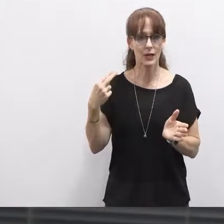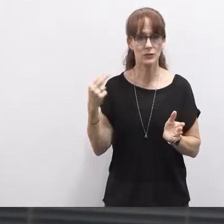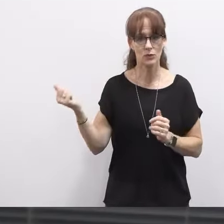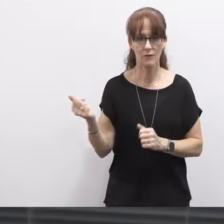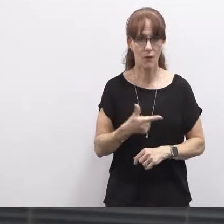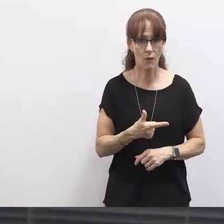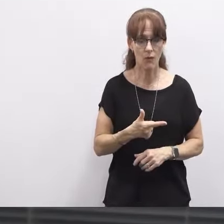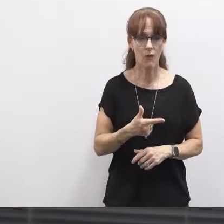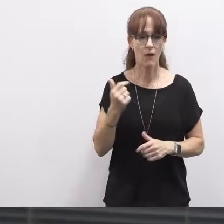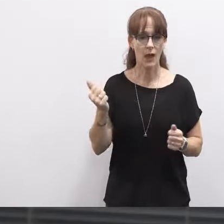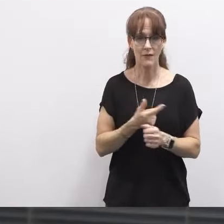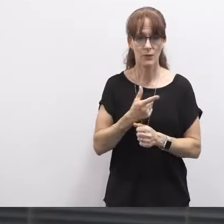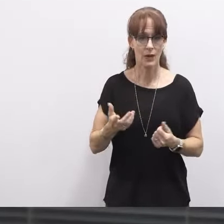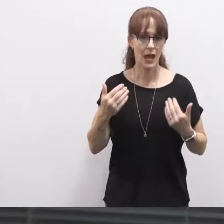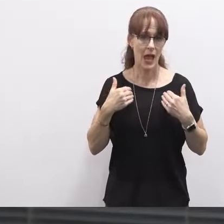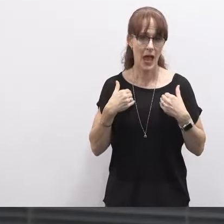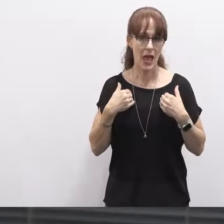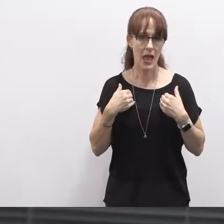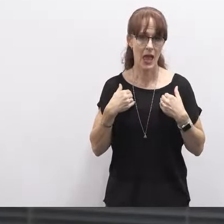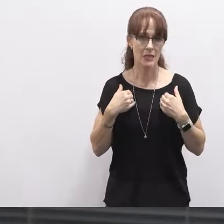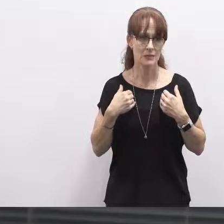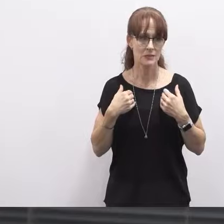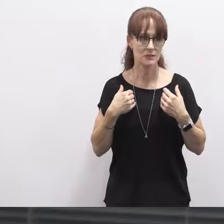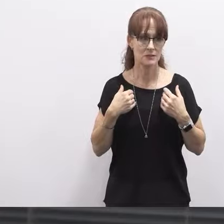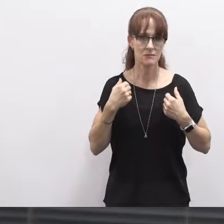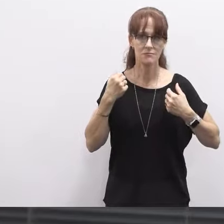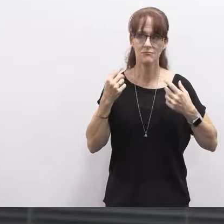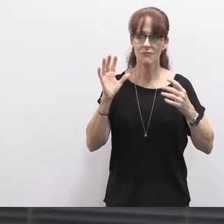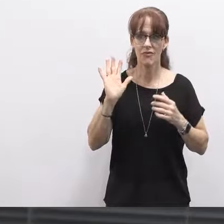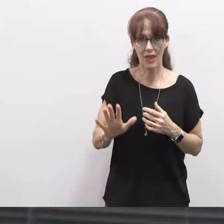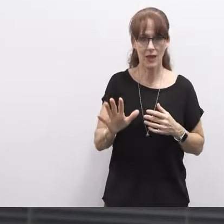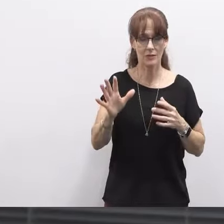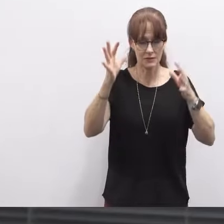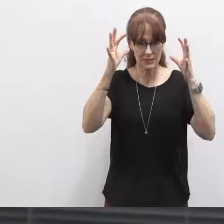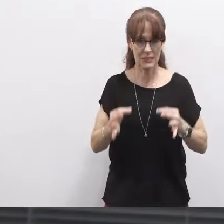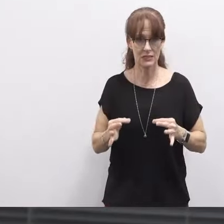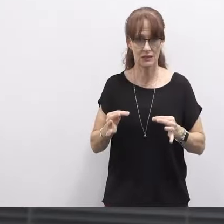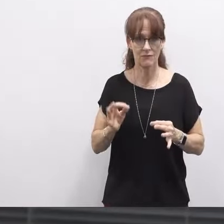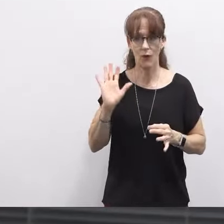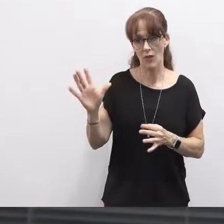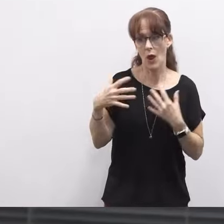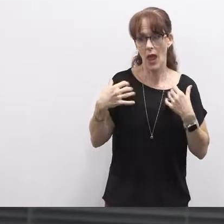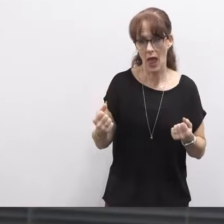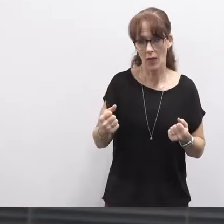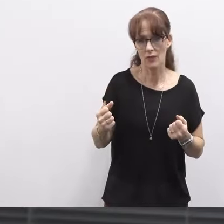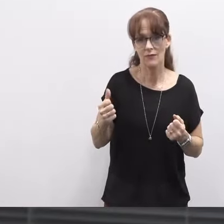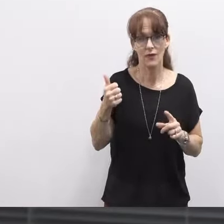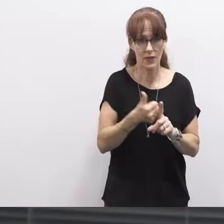and everyone makes their decision based on their health for their selves and their children.